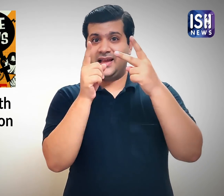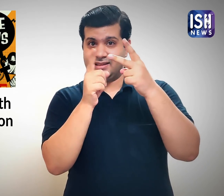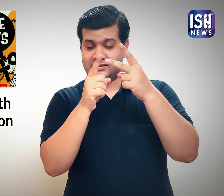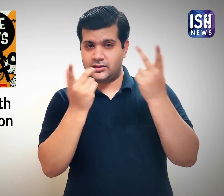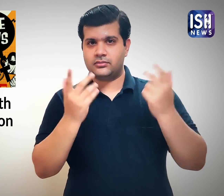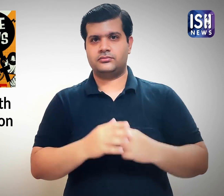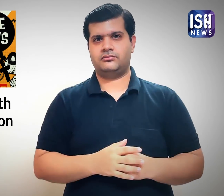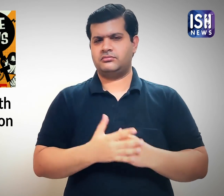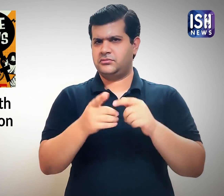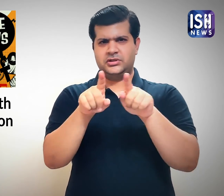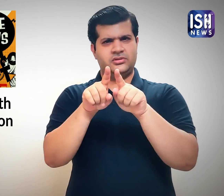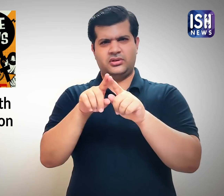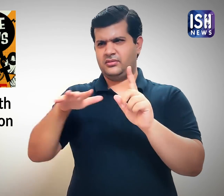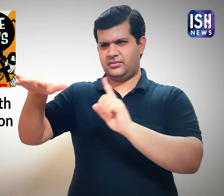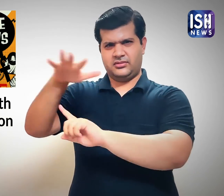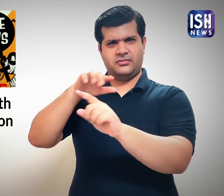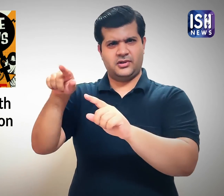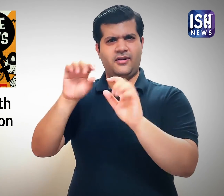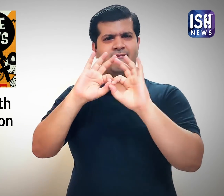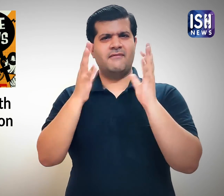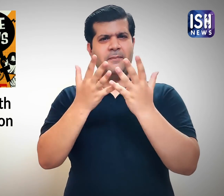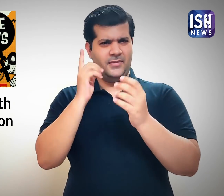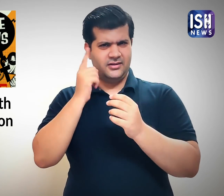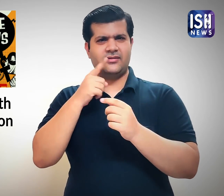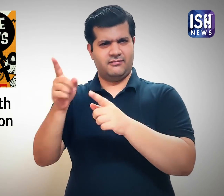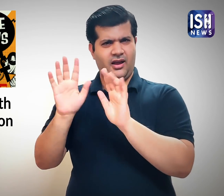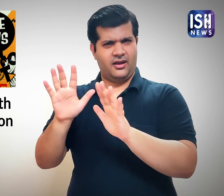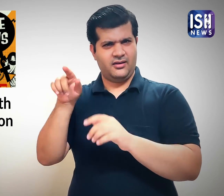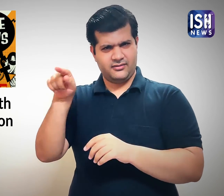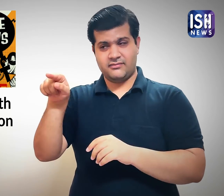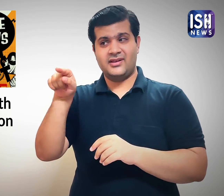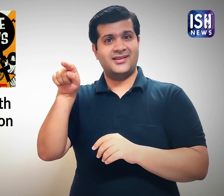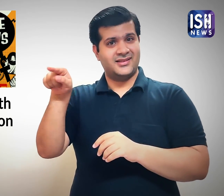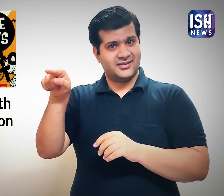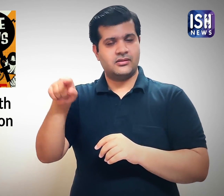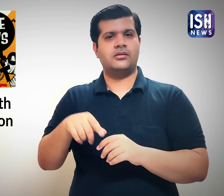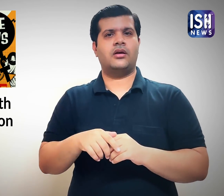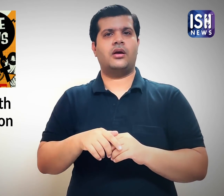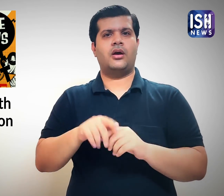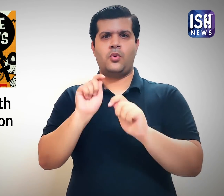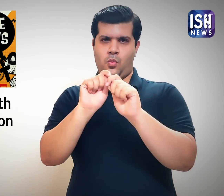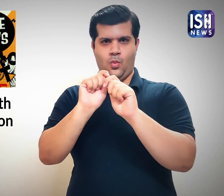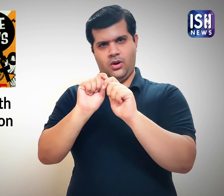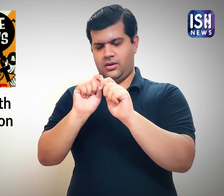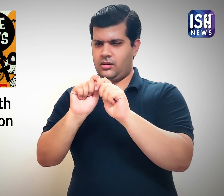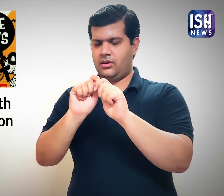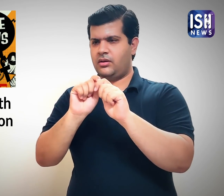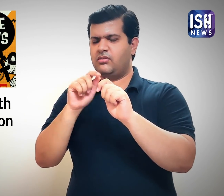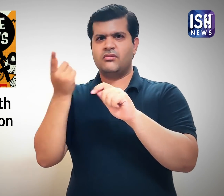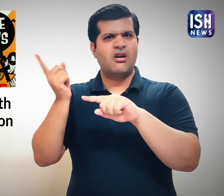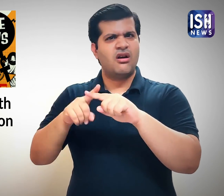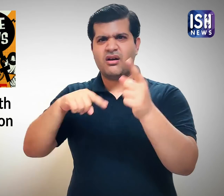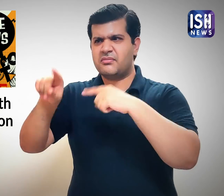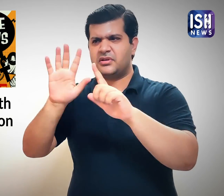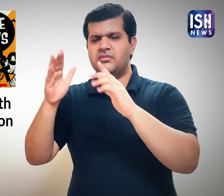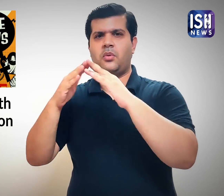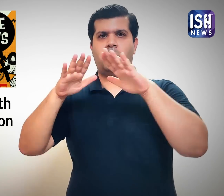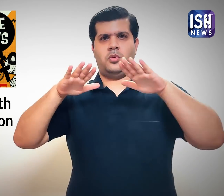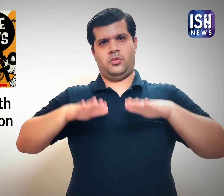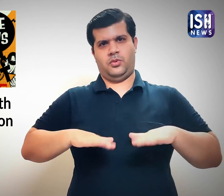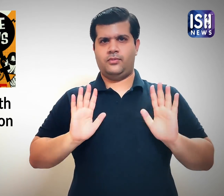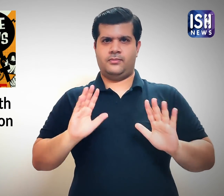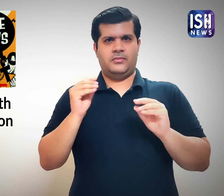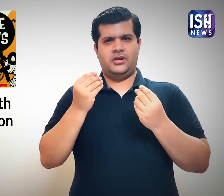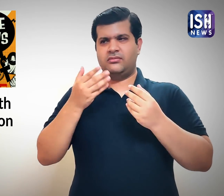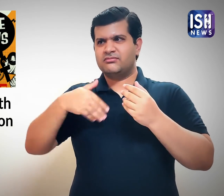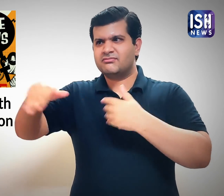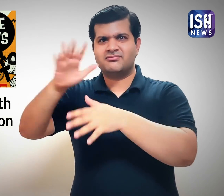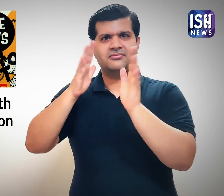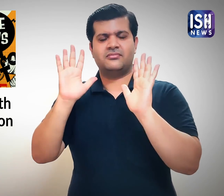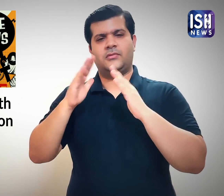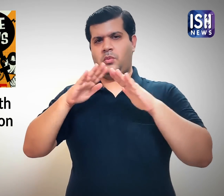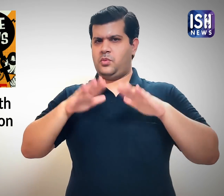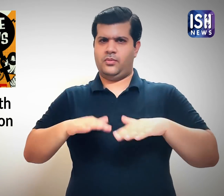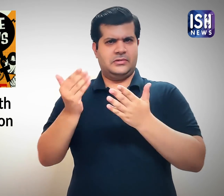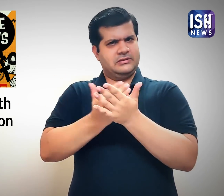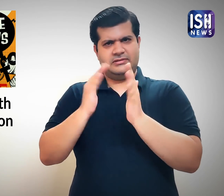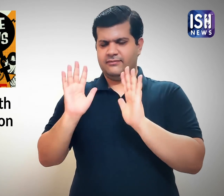Second case is of a Deaf family who decided to stay home as precautionary measure.